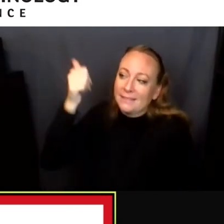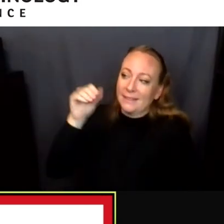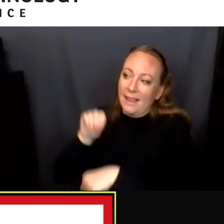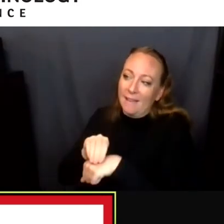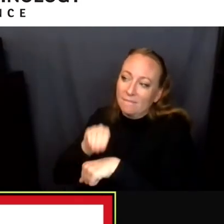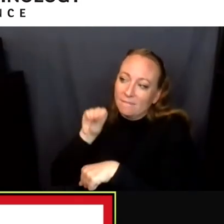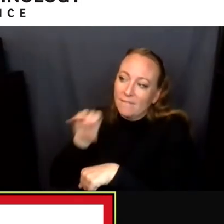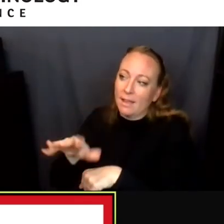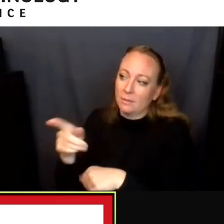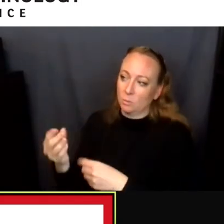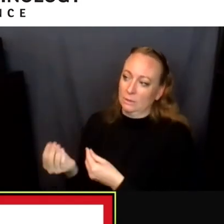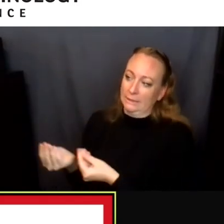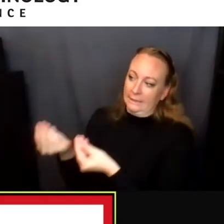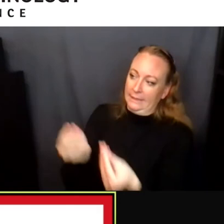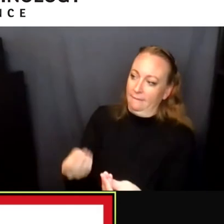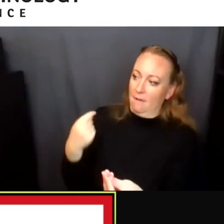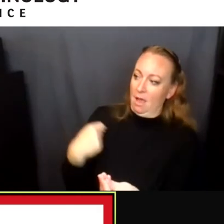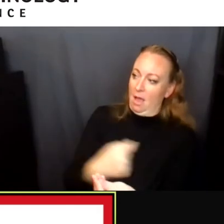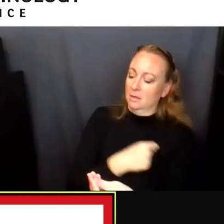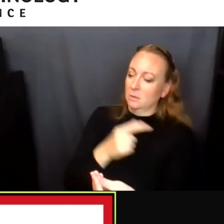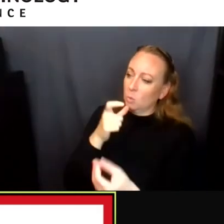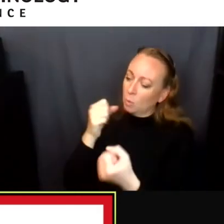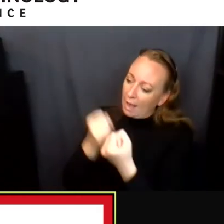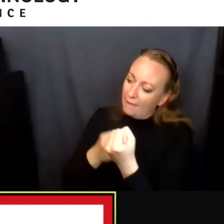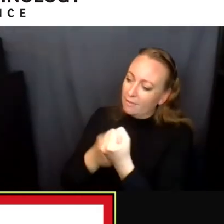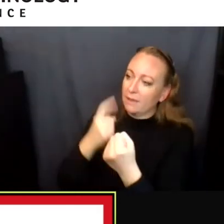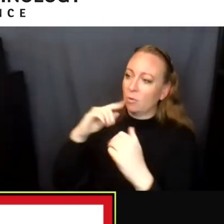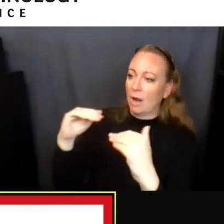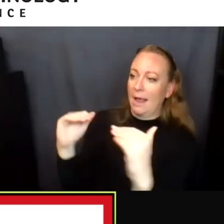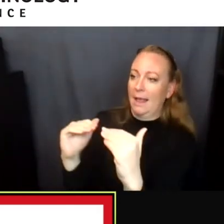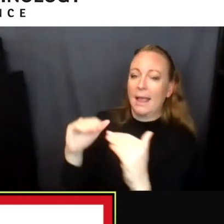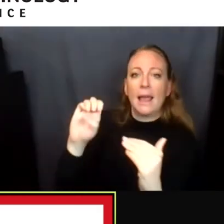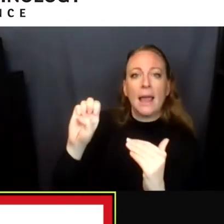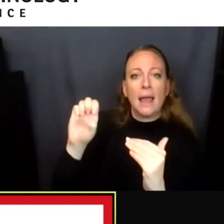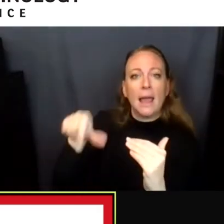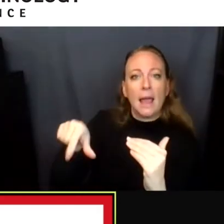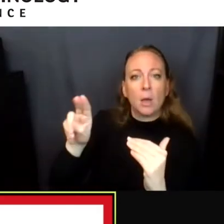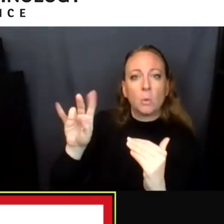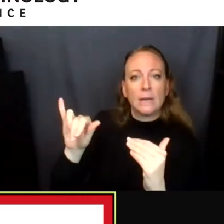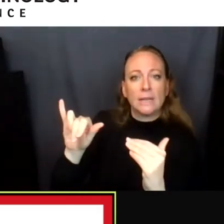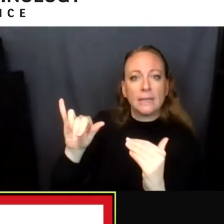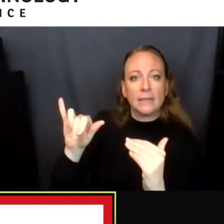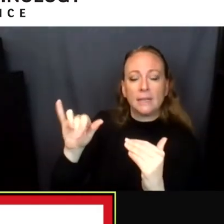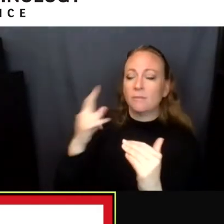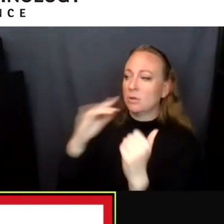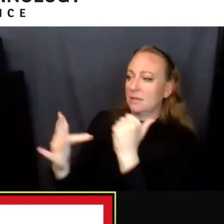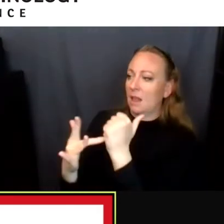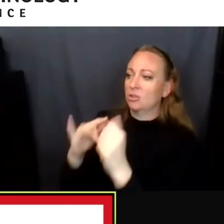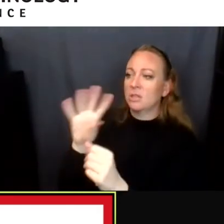who advocate for equity in technology in the federal space, the federal government space?